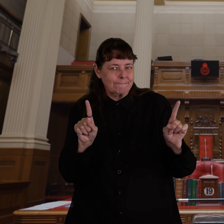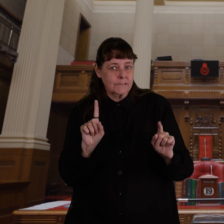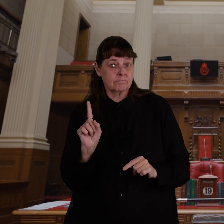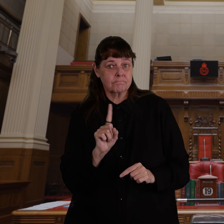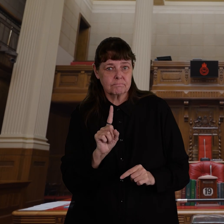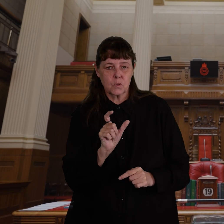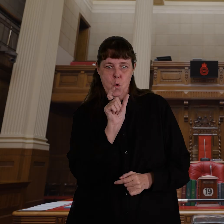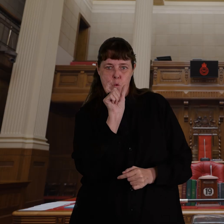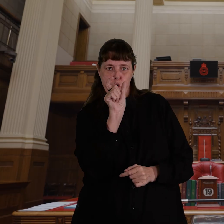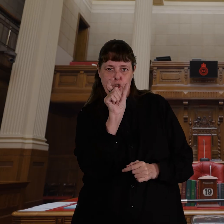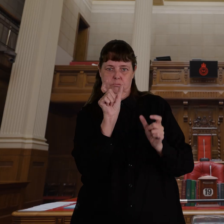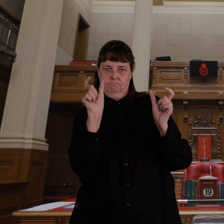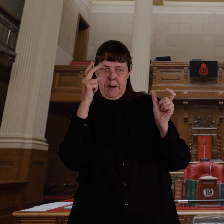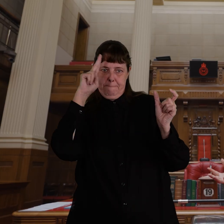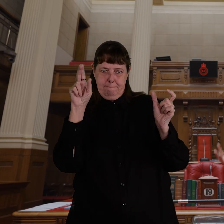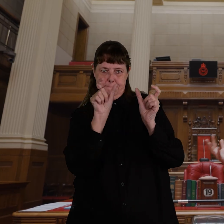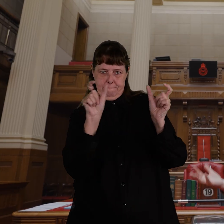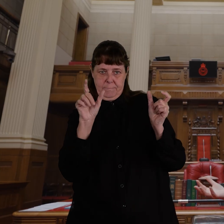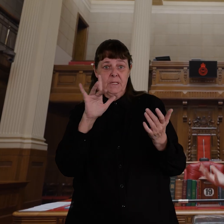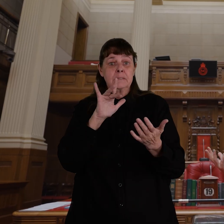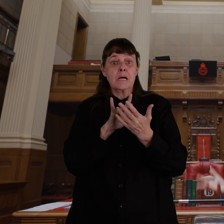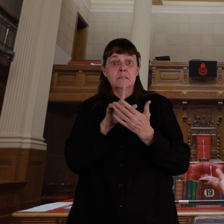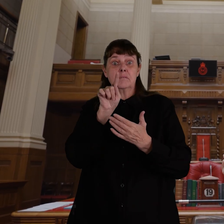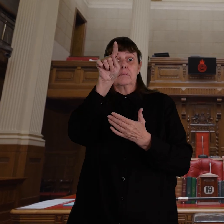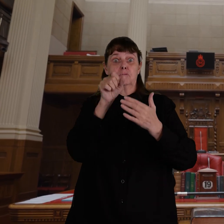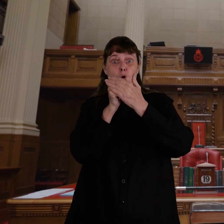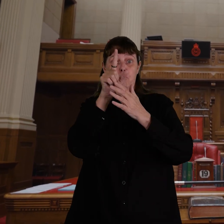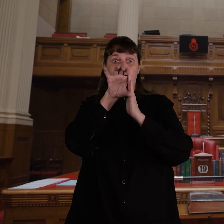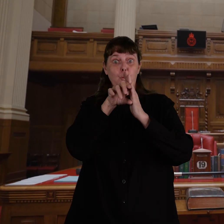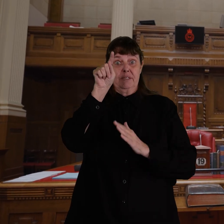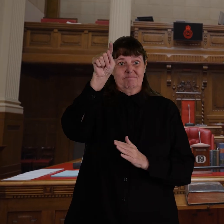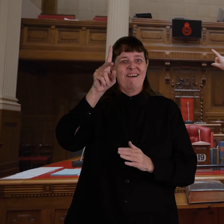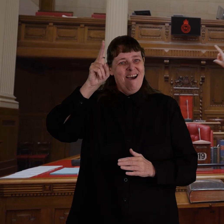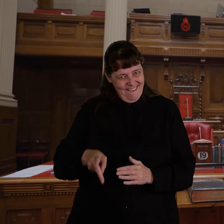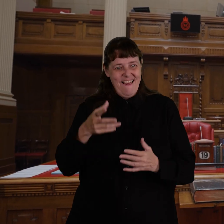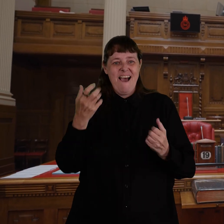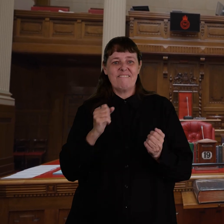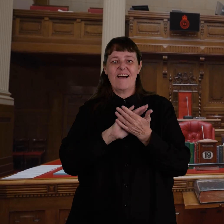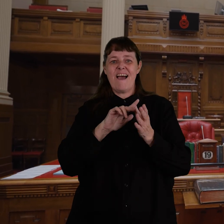reporters who are transcribing the debates that are taking place in this chamber. On either side,